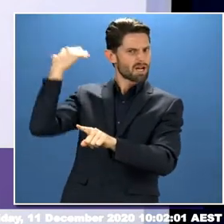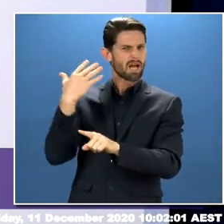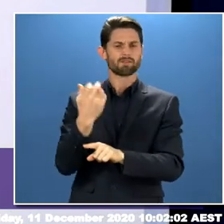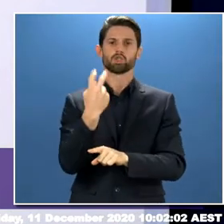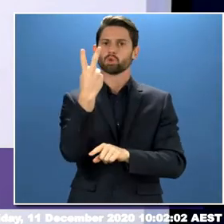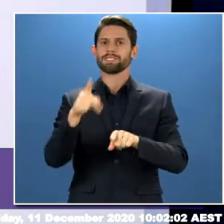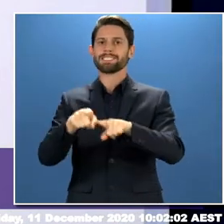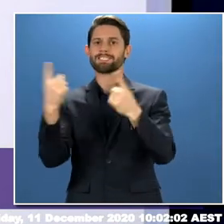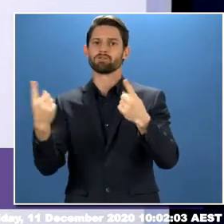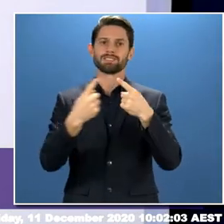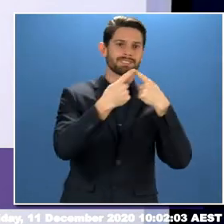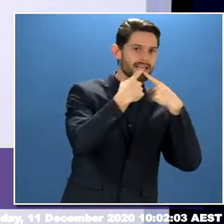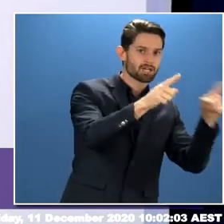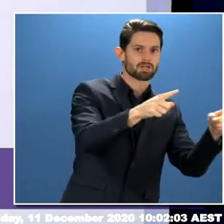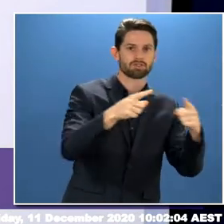in the back of the AHRC Act.